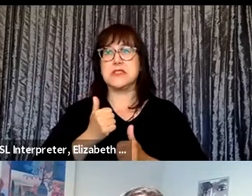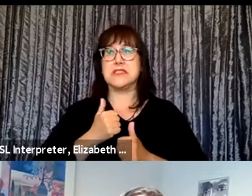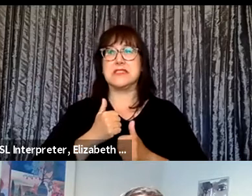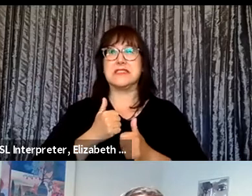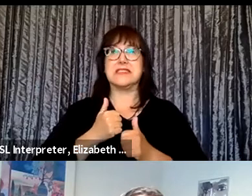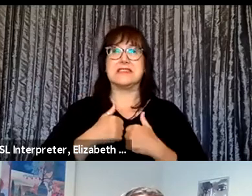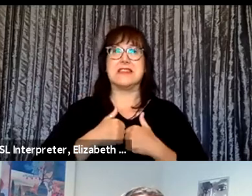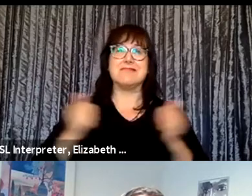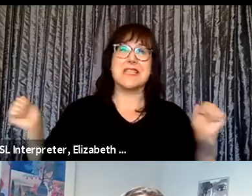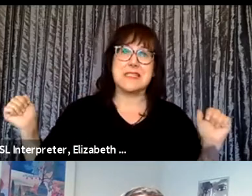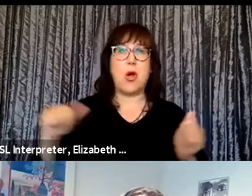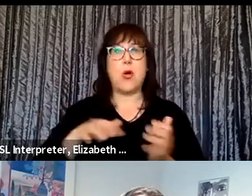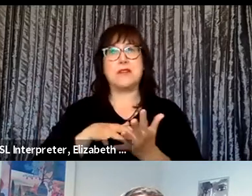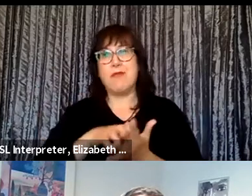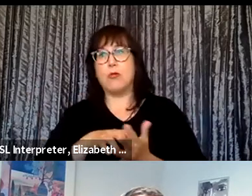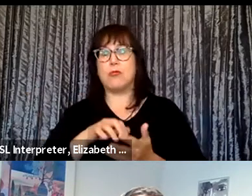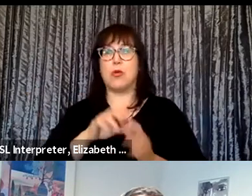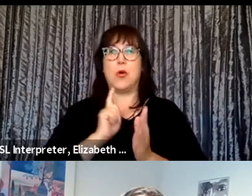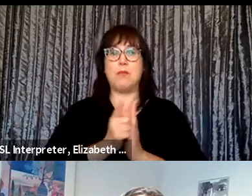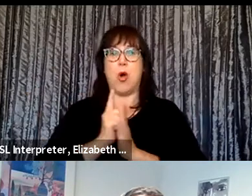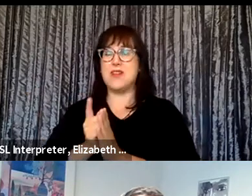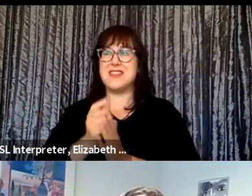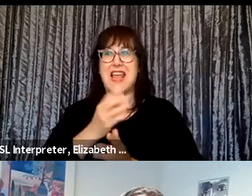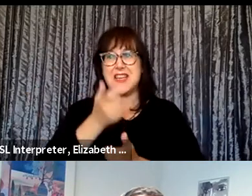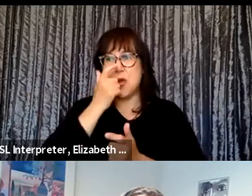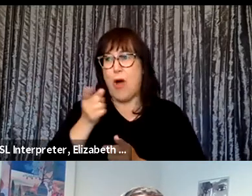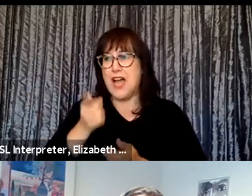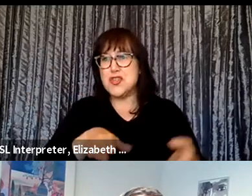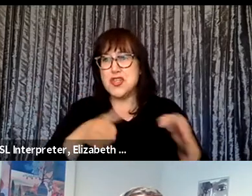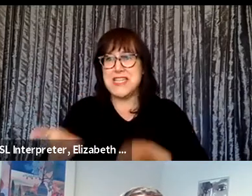and to watch her die over and over again was pretty brutal.